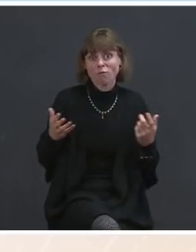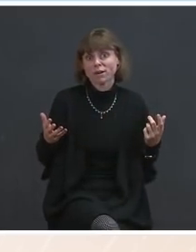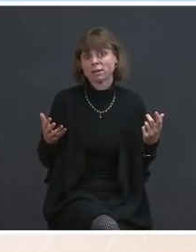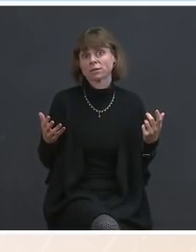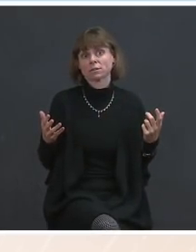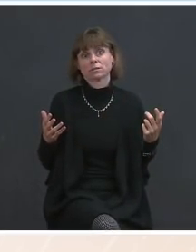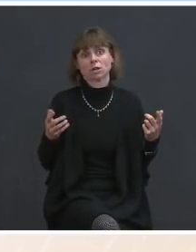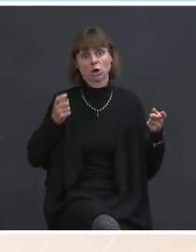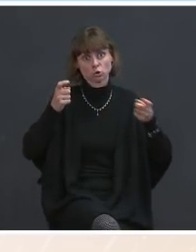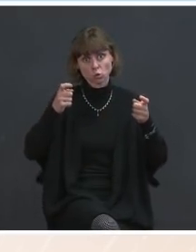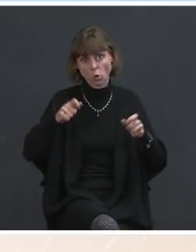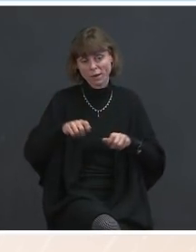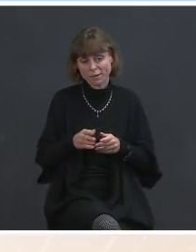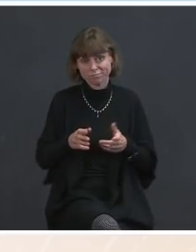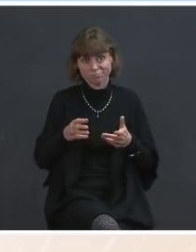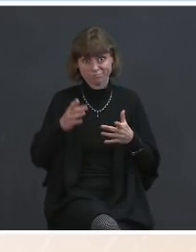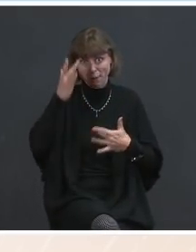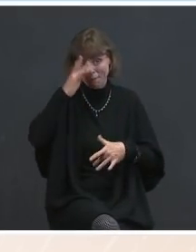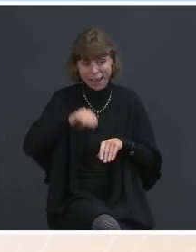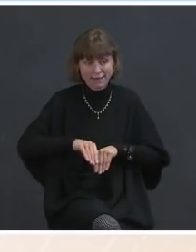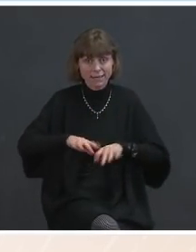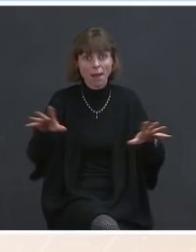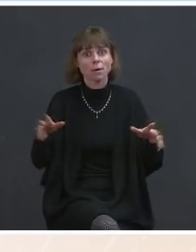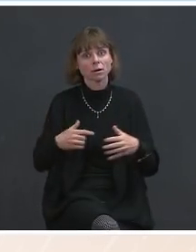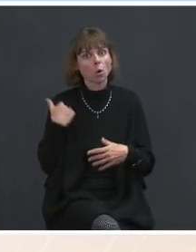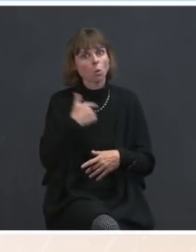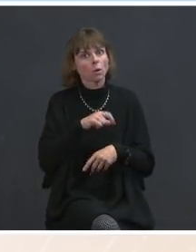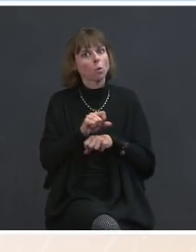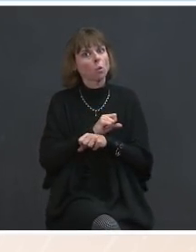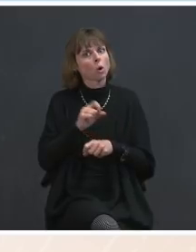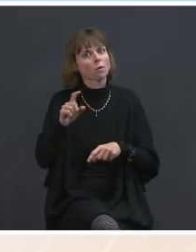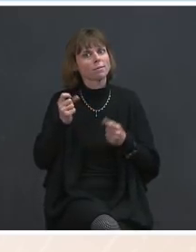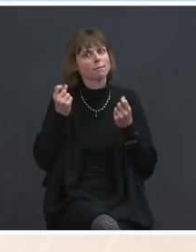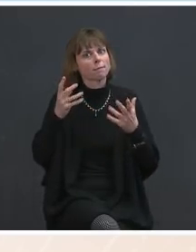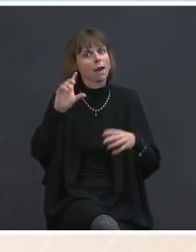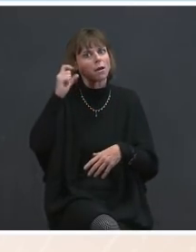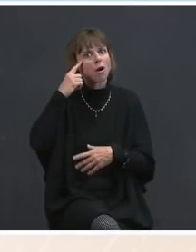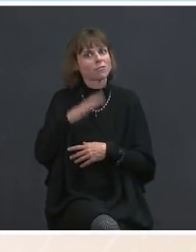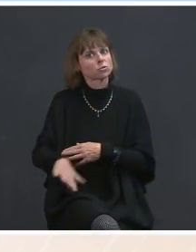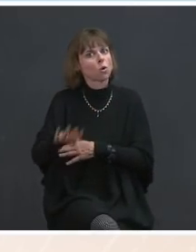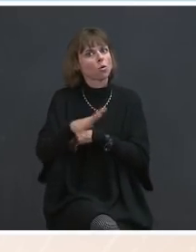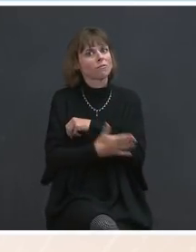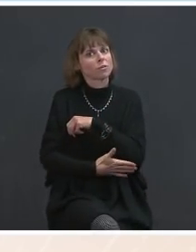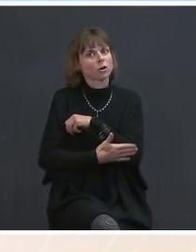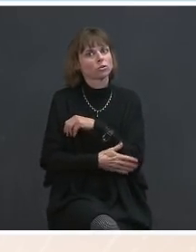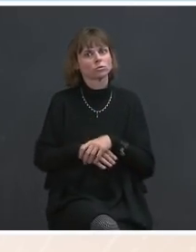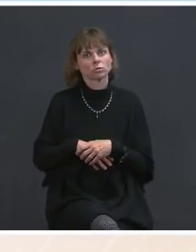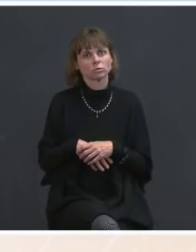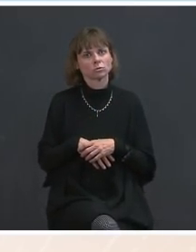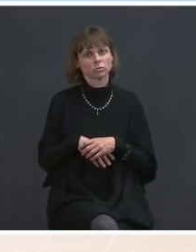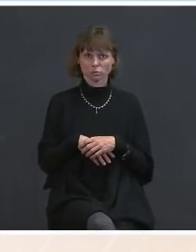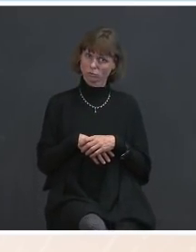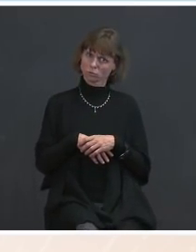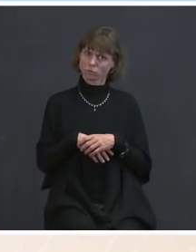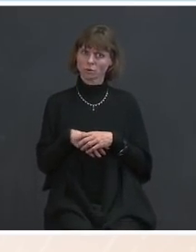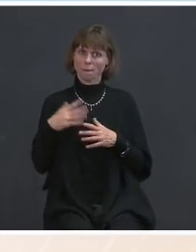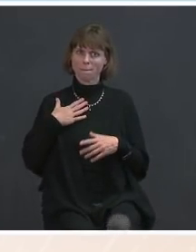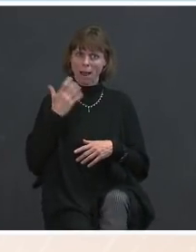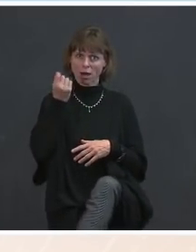And we will continue to work with a range of governors across the country. The Press: Under the Trump administration, it was not set up this way. My understanding is, under the Trump administration,